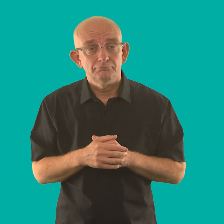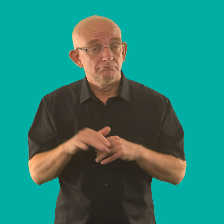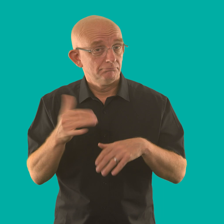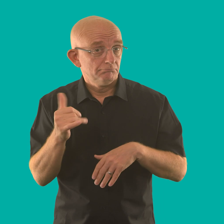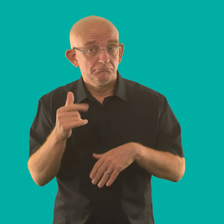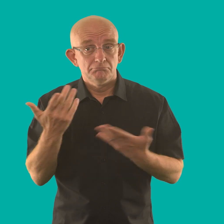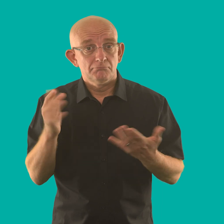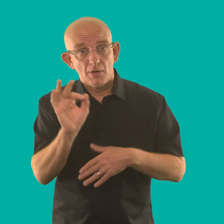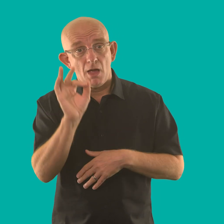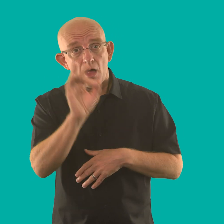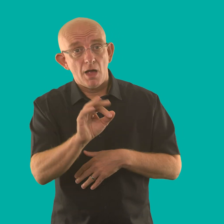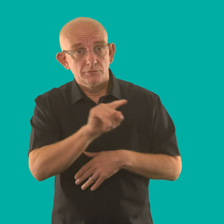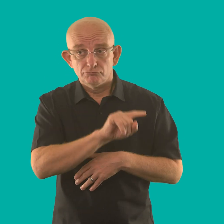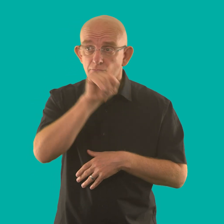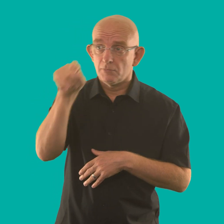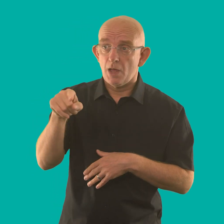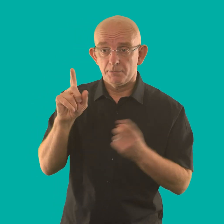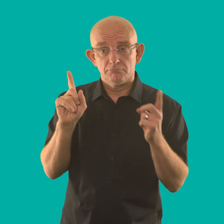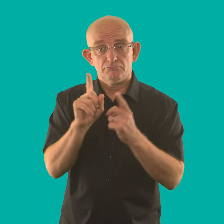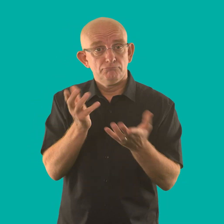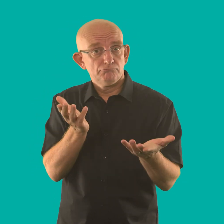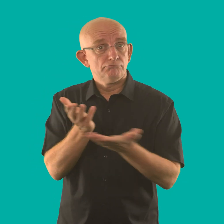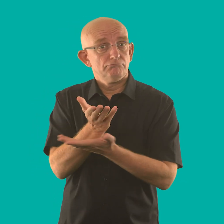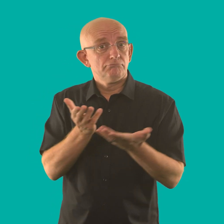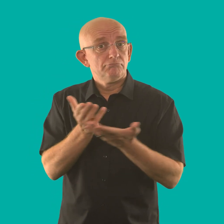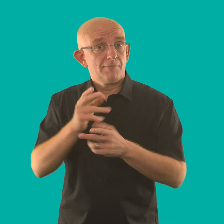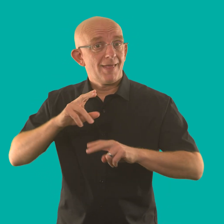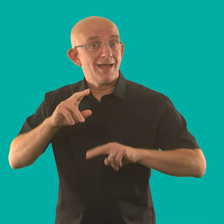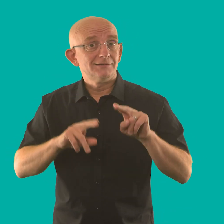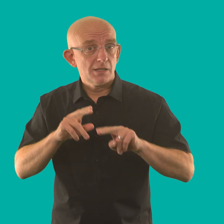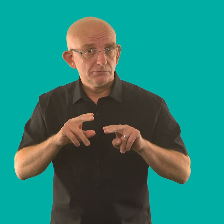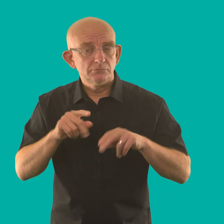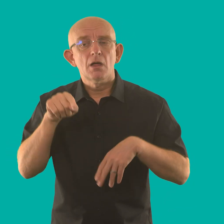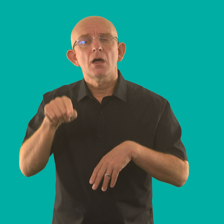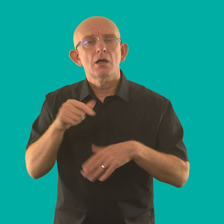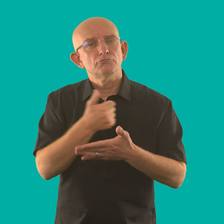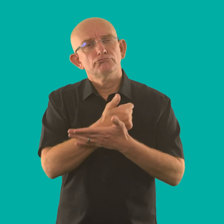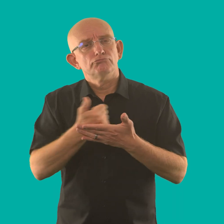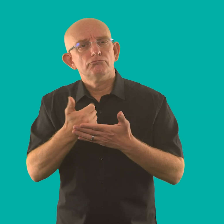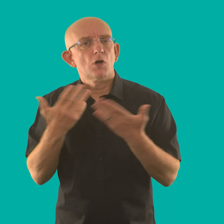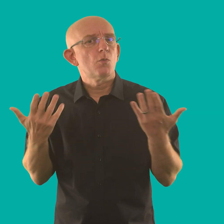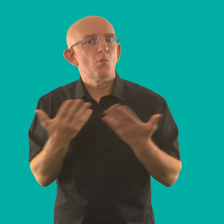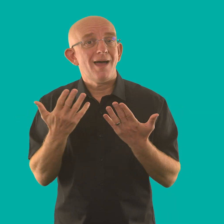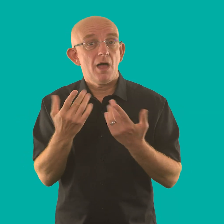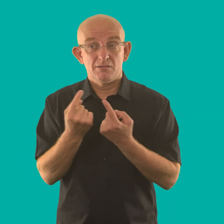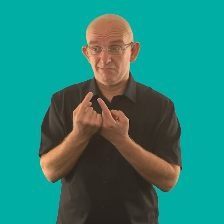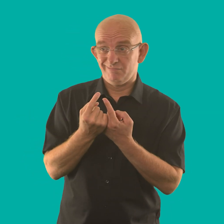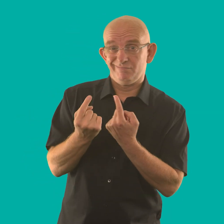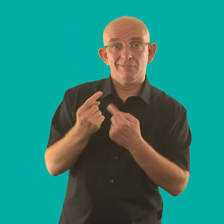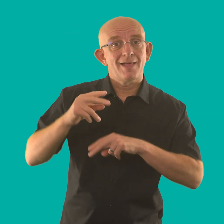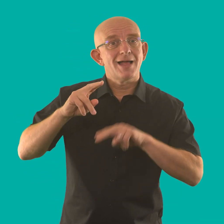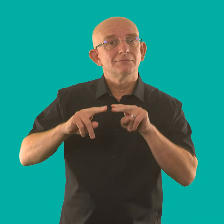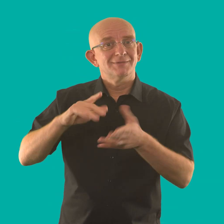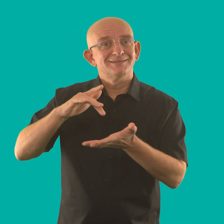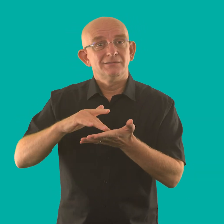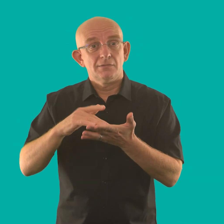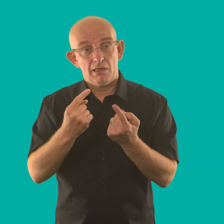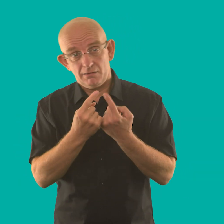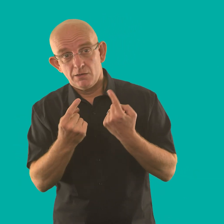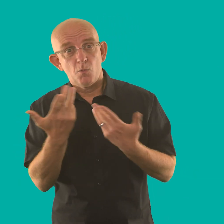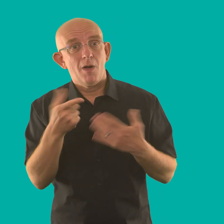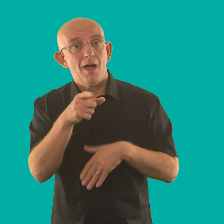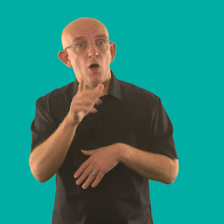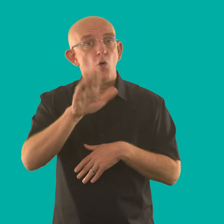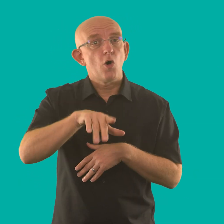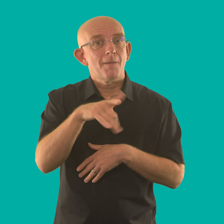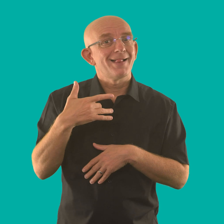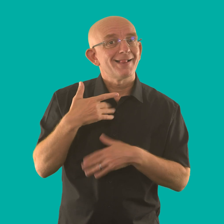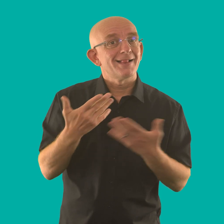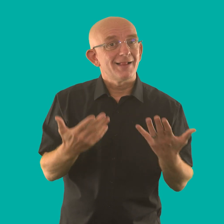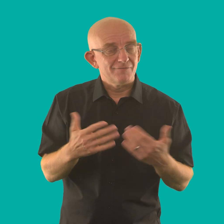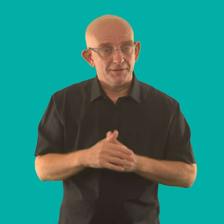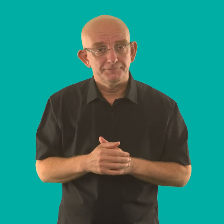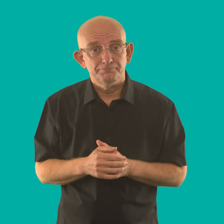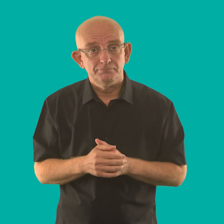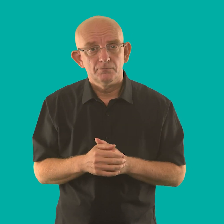If you are invited to a face-to-face assessment, it will usually be at the nearest assessment centre to where you live.